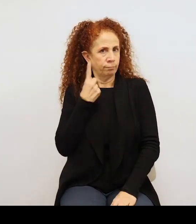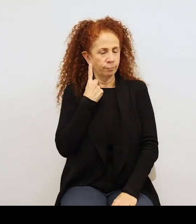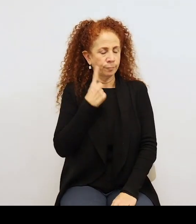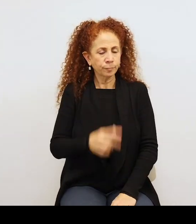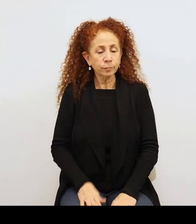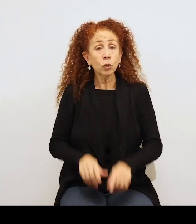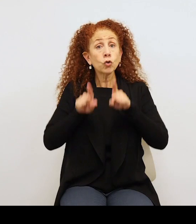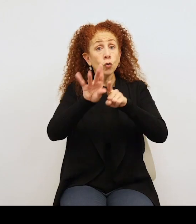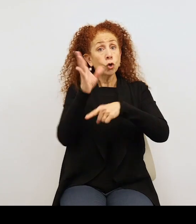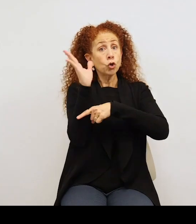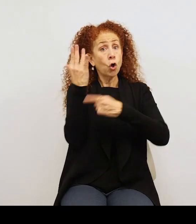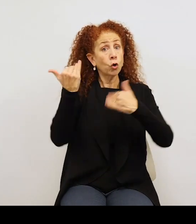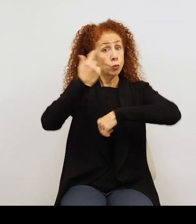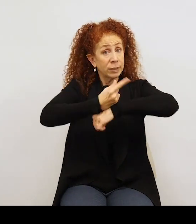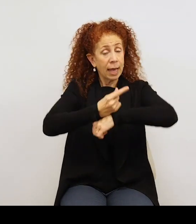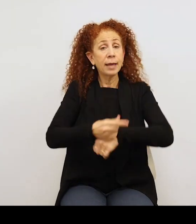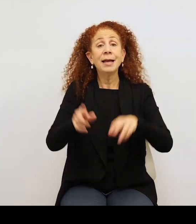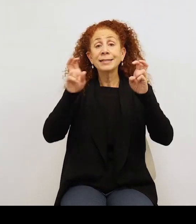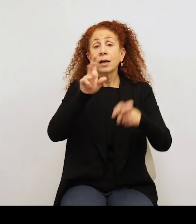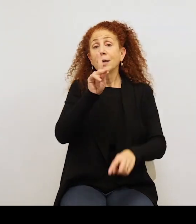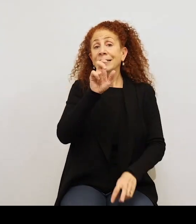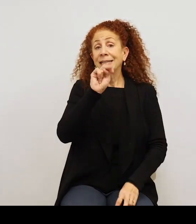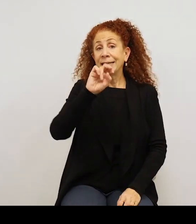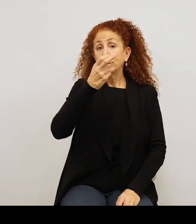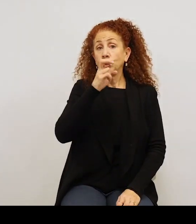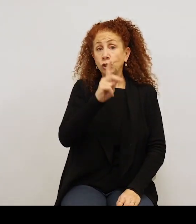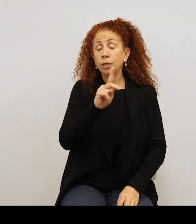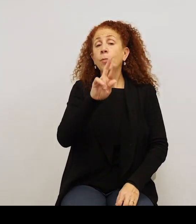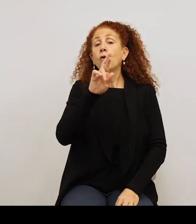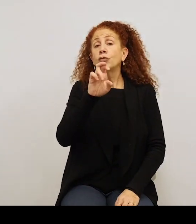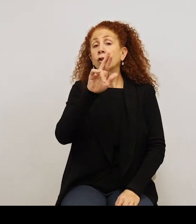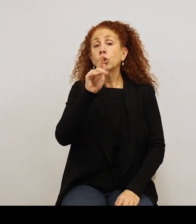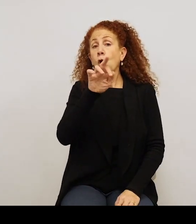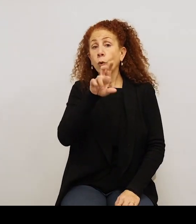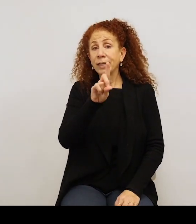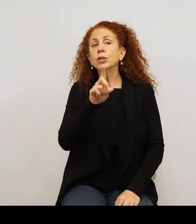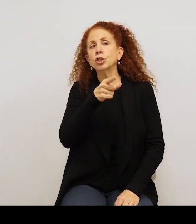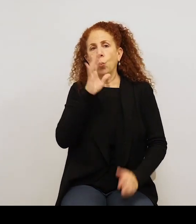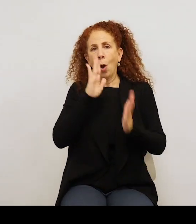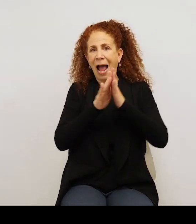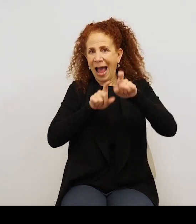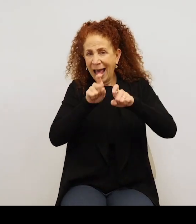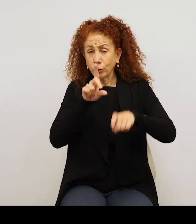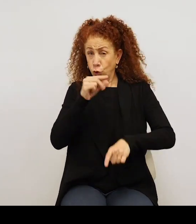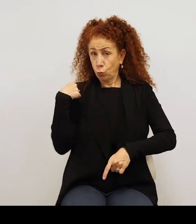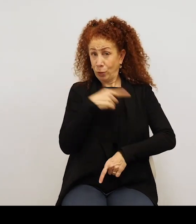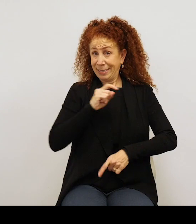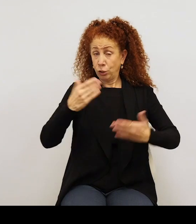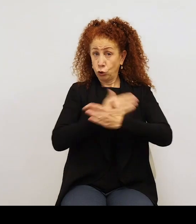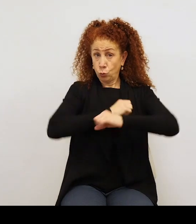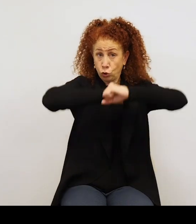In her talk today, titled "Kinship Reloaded," she asks, do we need a new notion of kinship